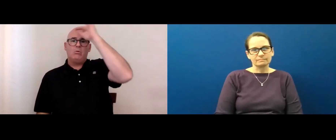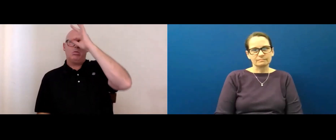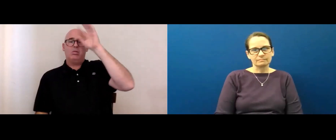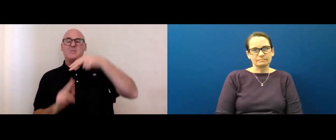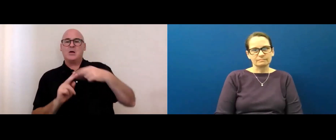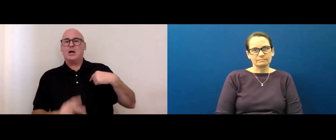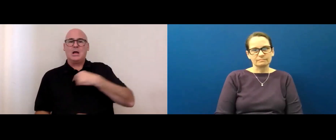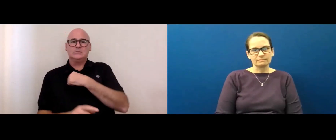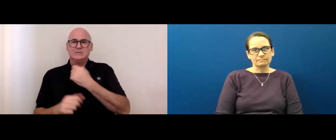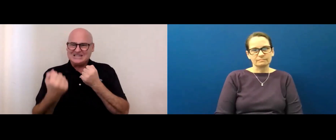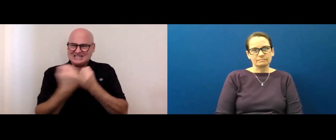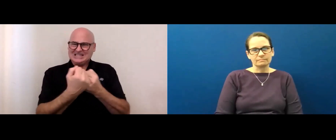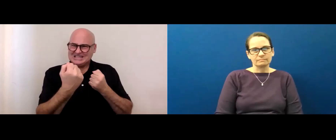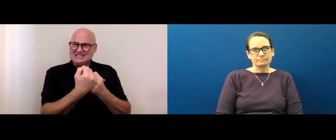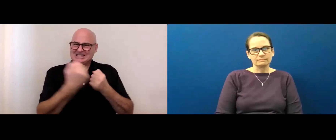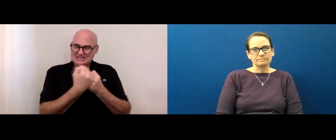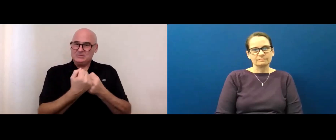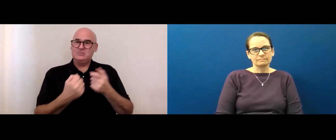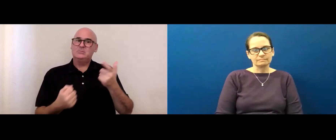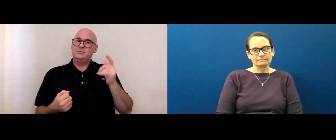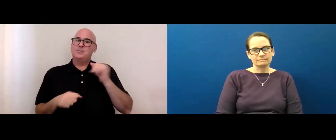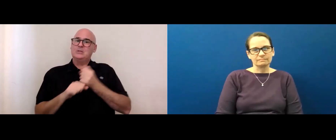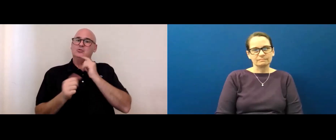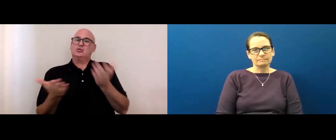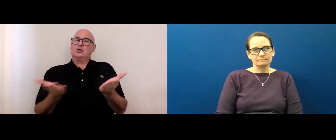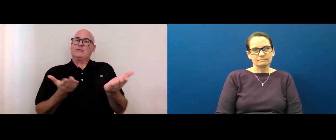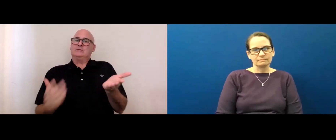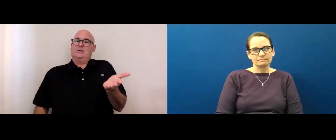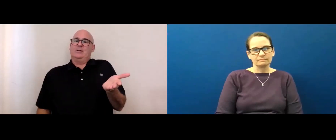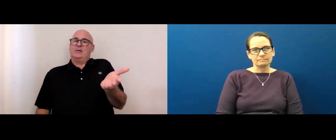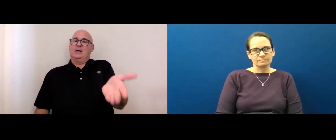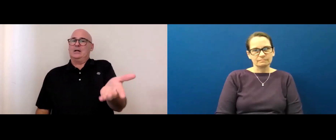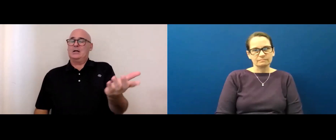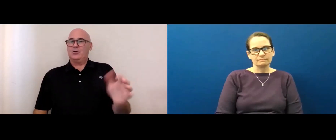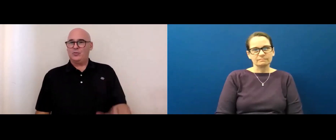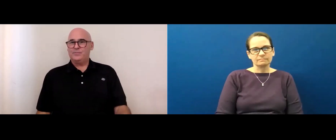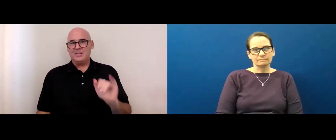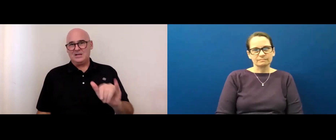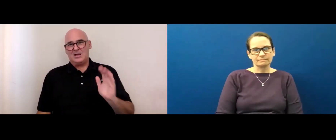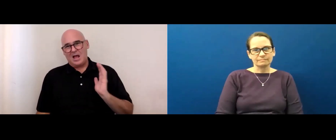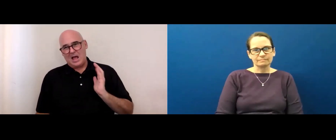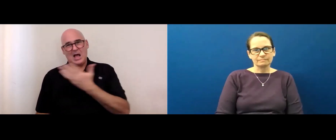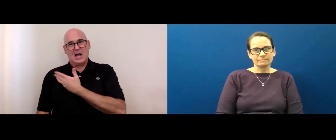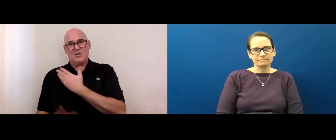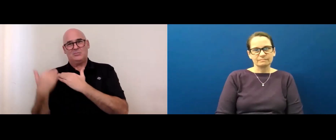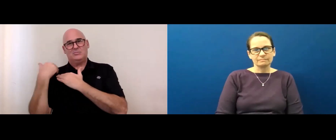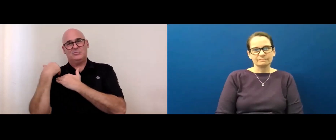who don't know what's going on to help them know they can advocate for the services that are there